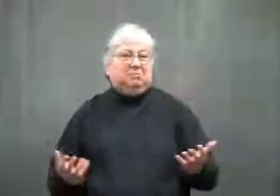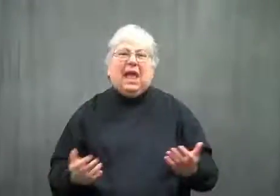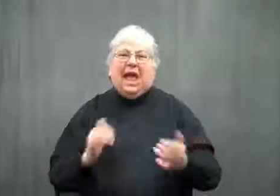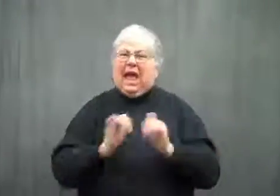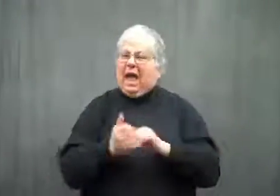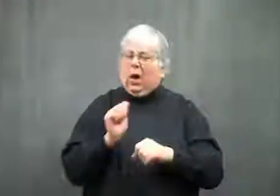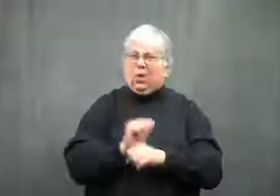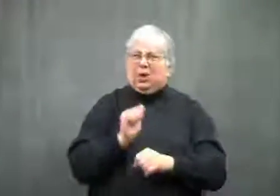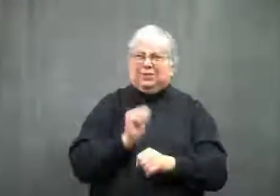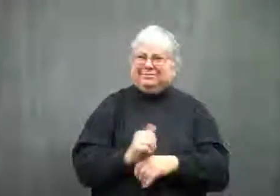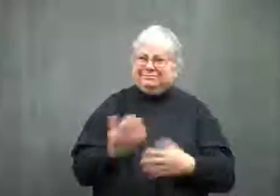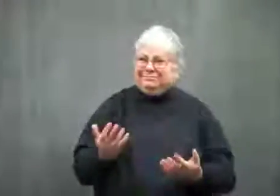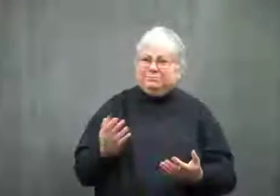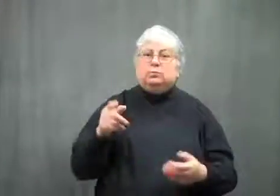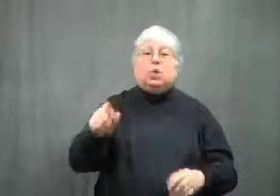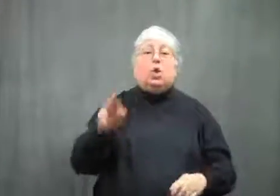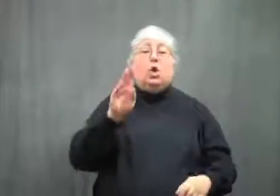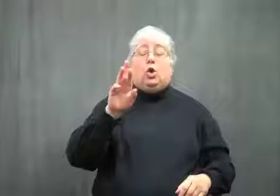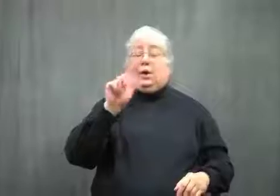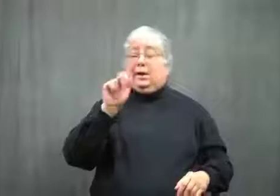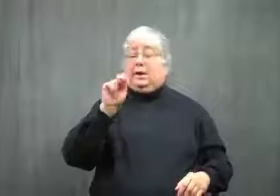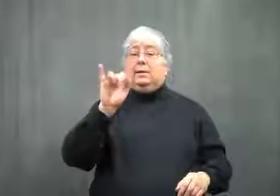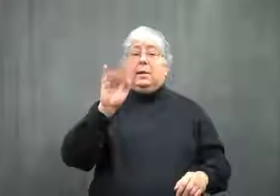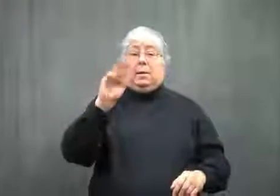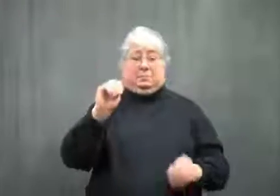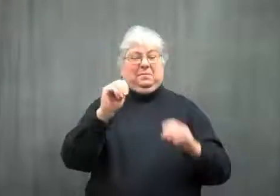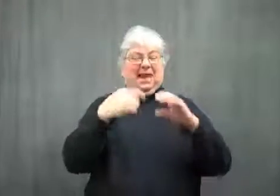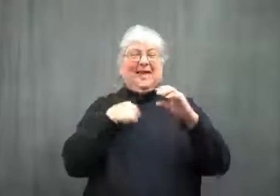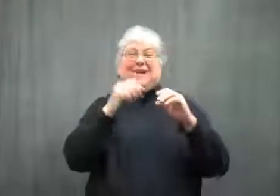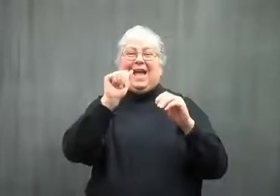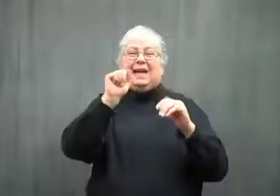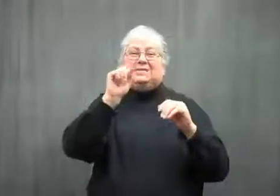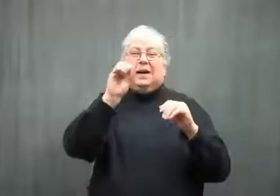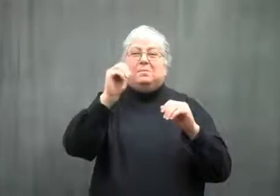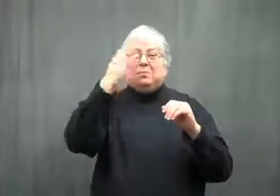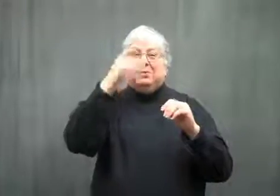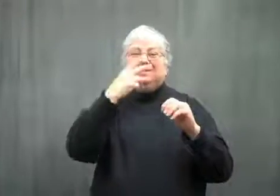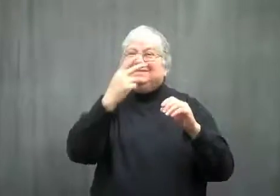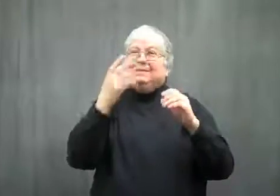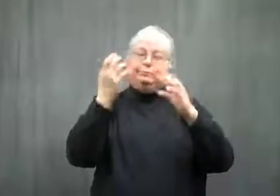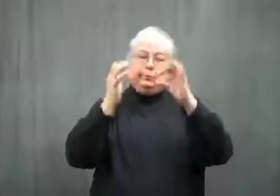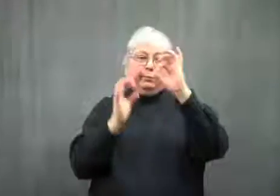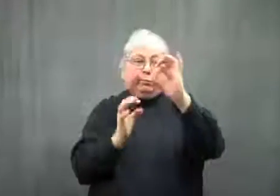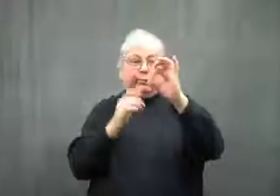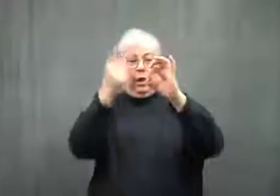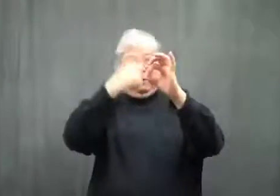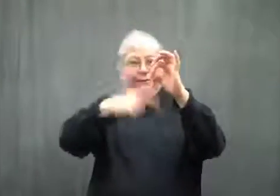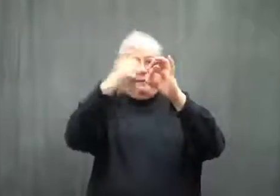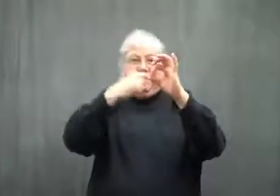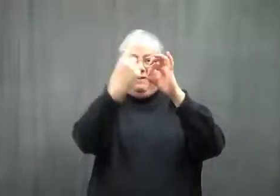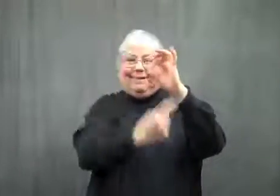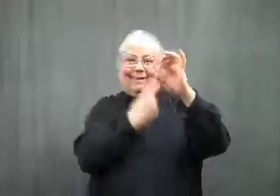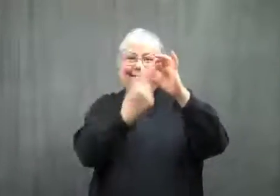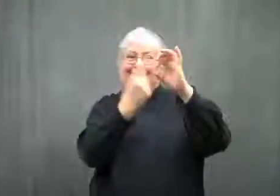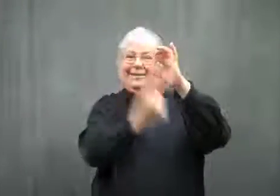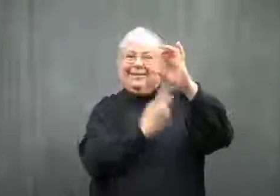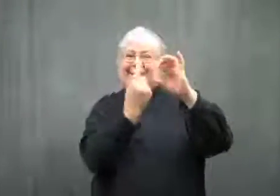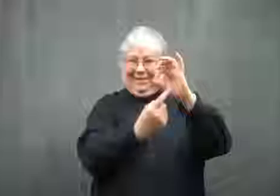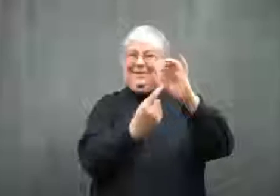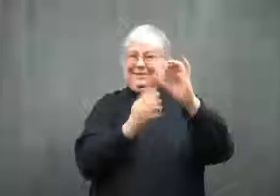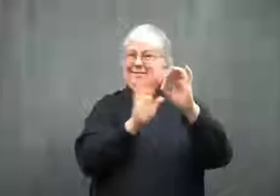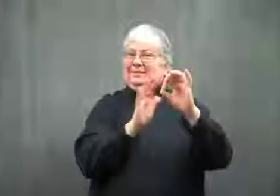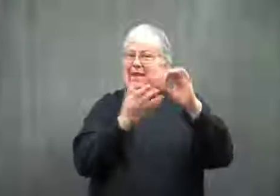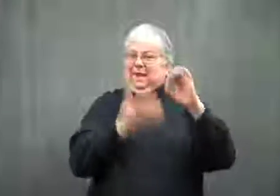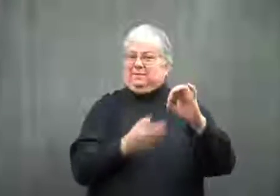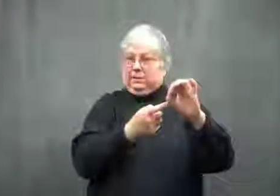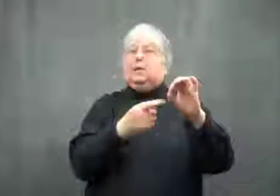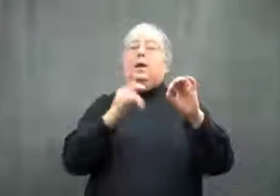Uranium atoms are heavy.